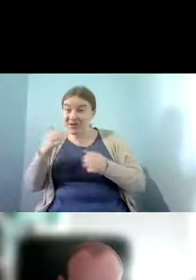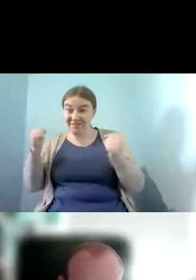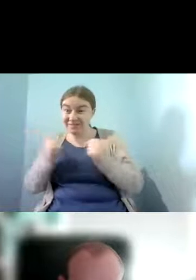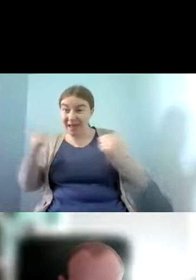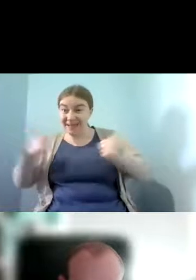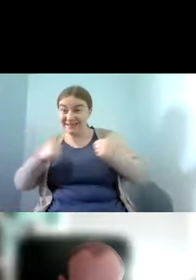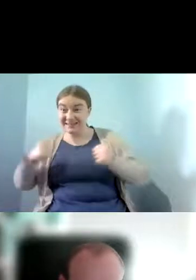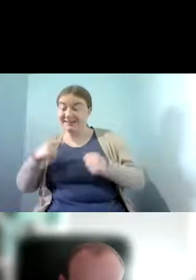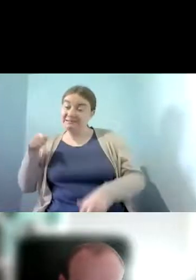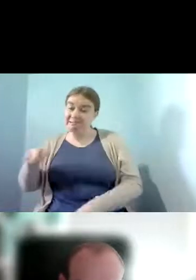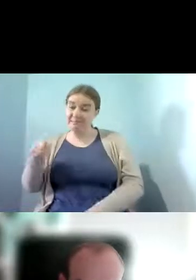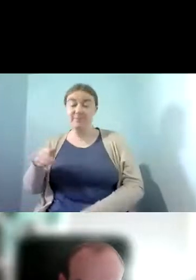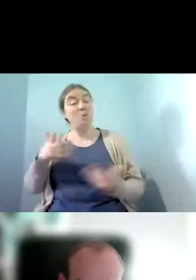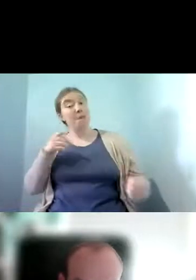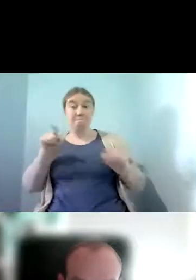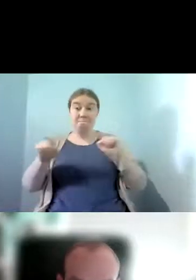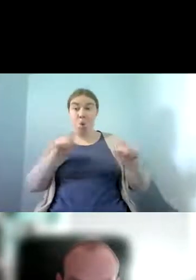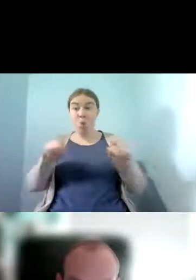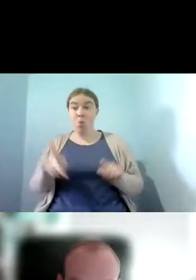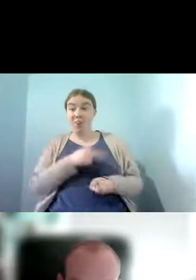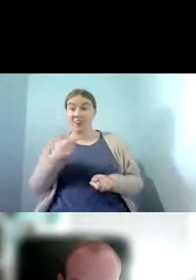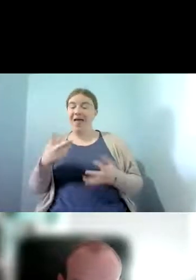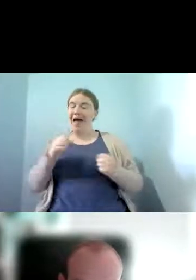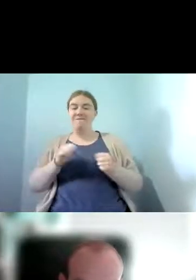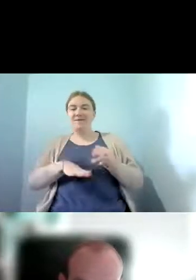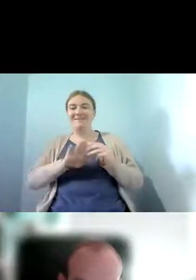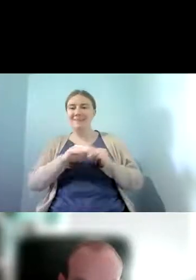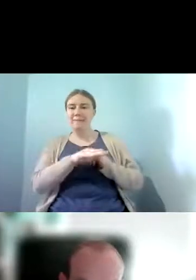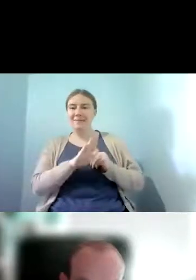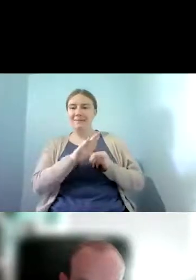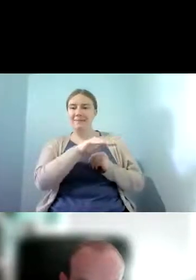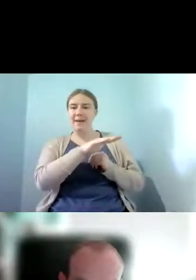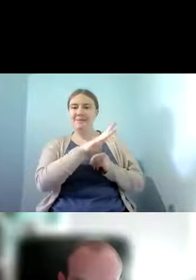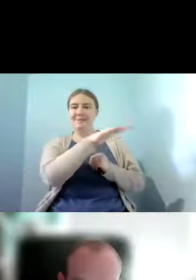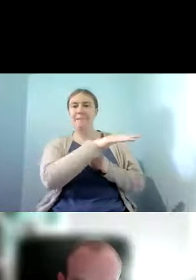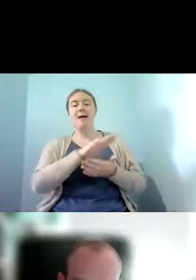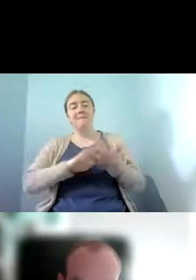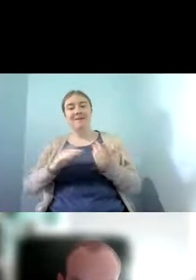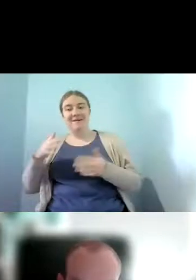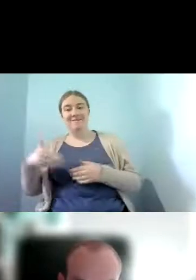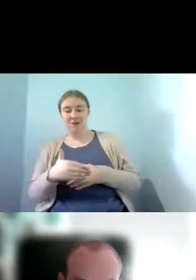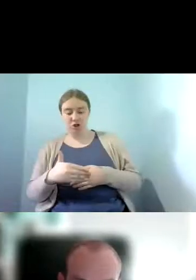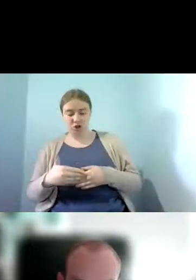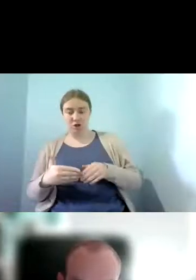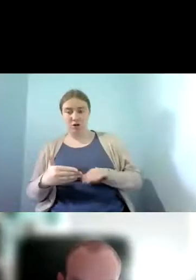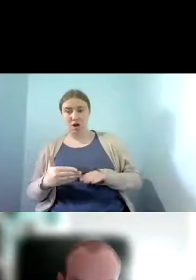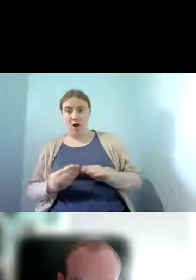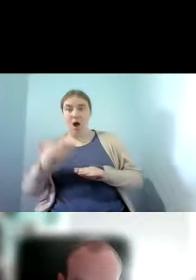both types of fish pass have a series of small steps designed so the fish can use their burst speed to get up to the next level catch their breath before going again